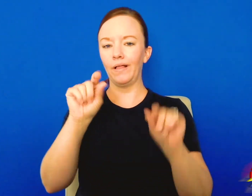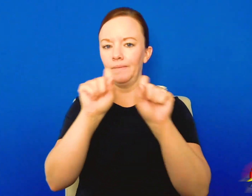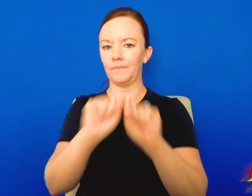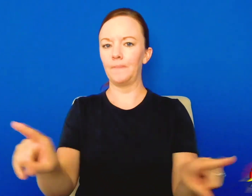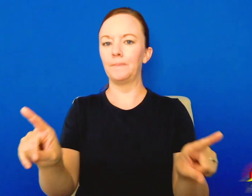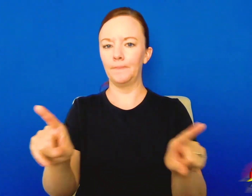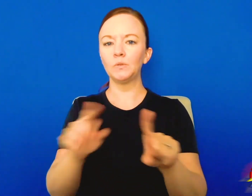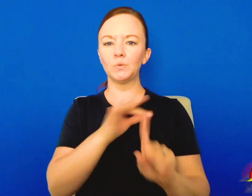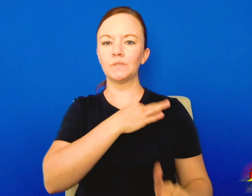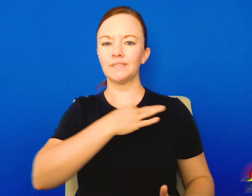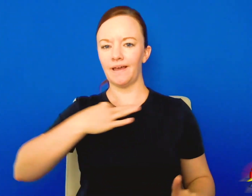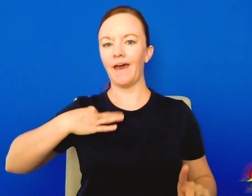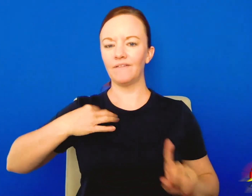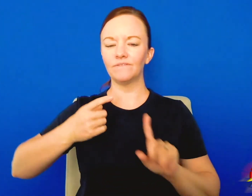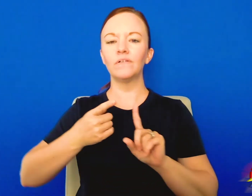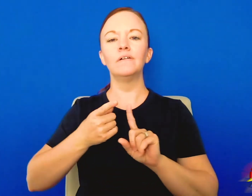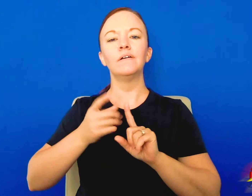DIRECTOR AND SUPERVISING TEACHERS.